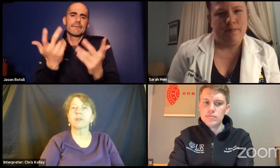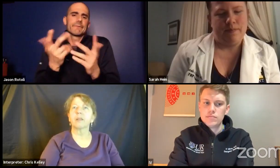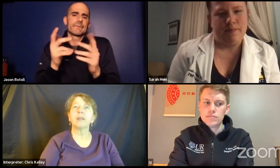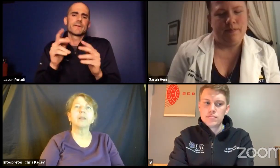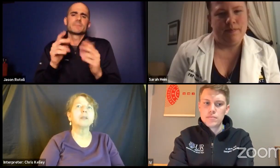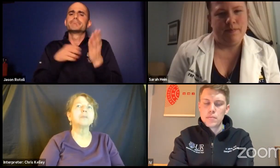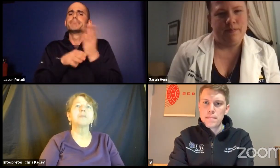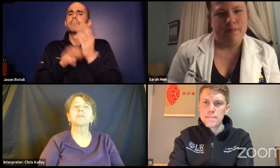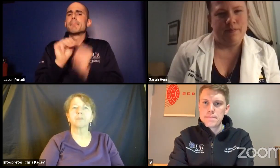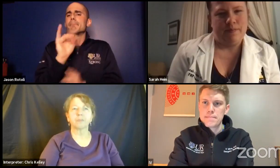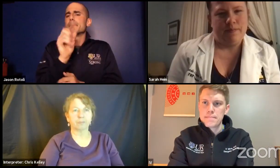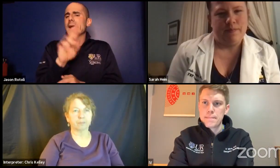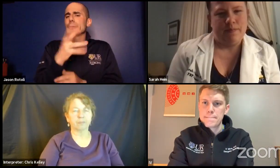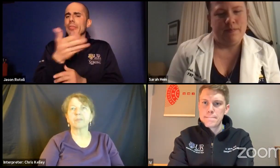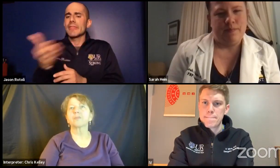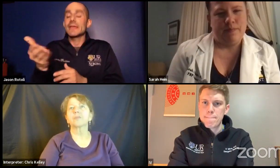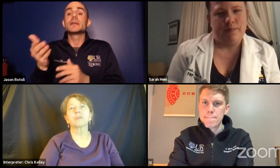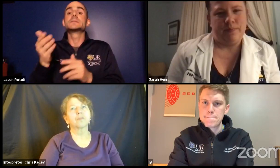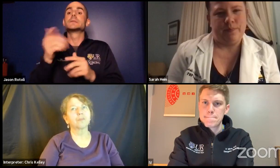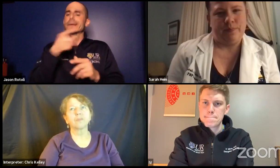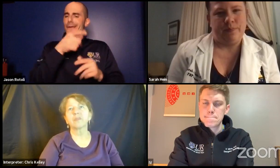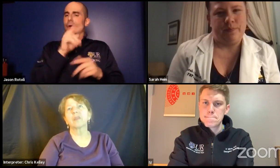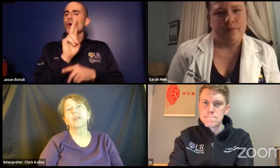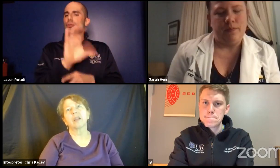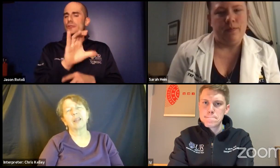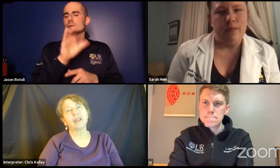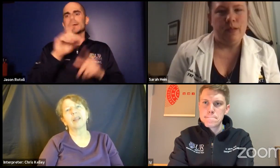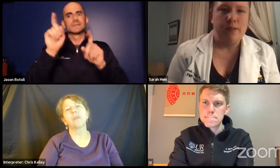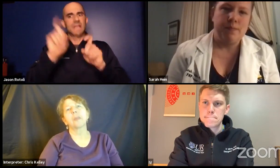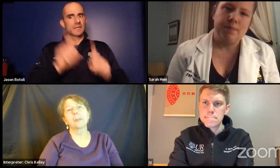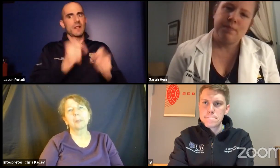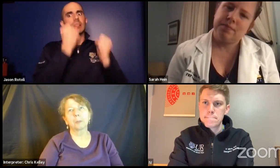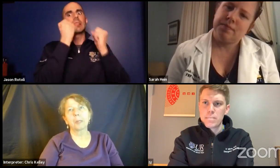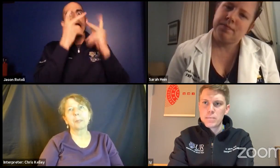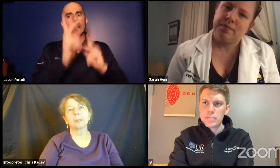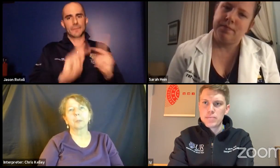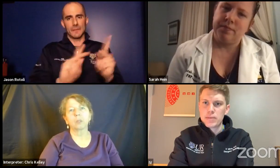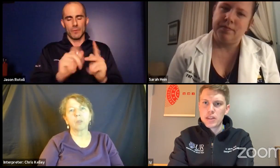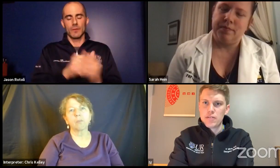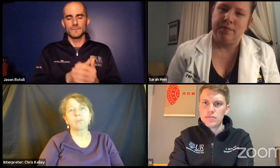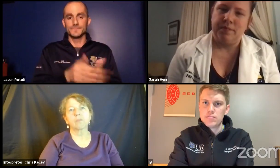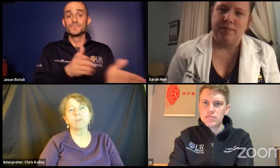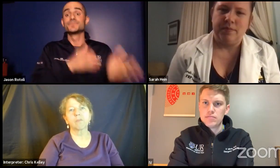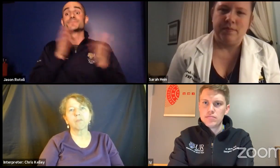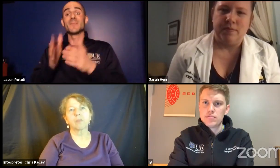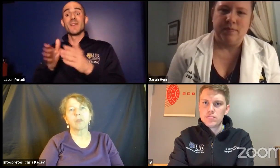how COVID-19 had been impacting either the emergency room or urgent care protocols.